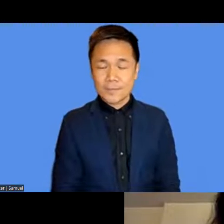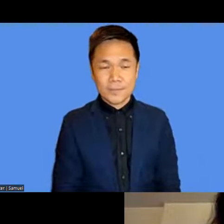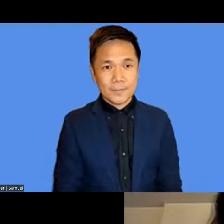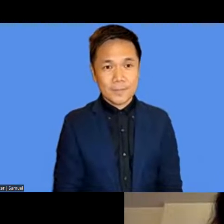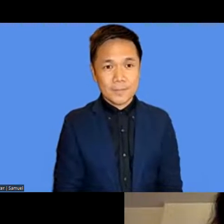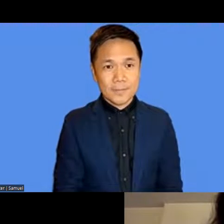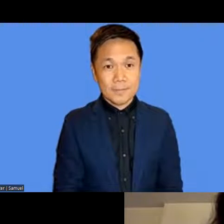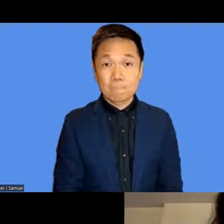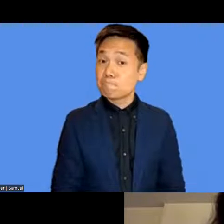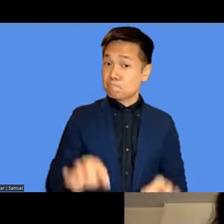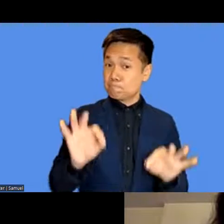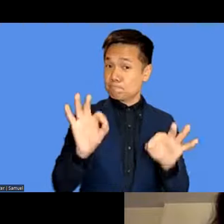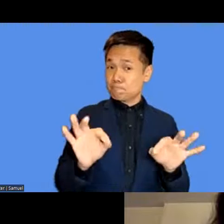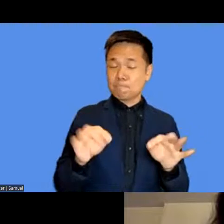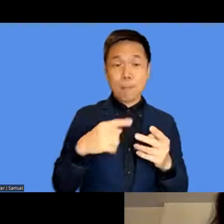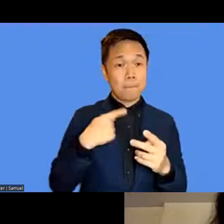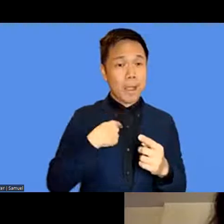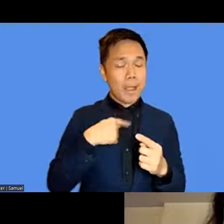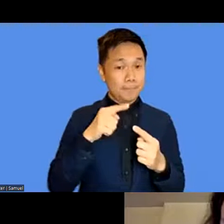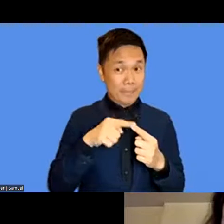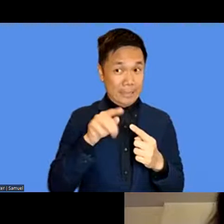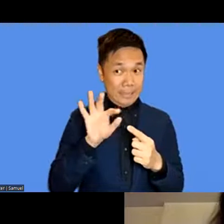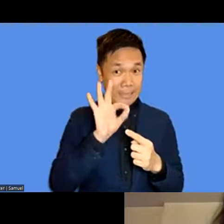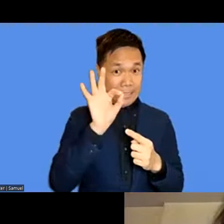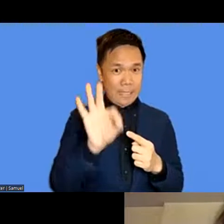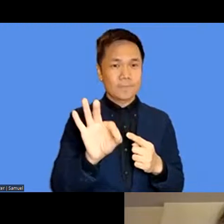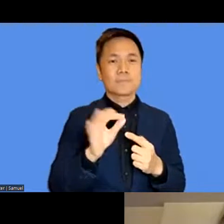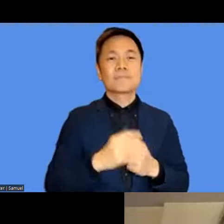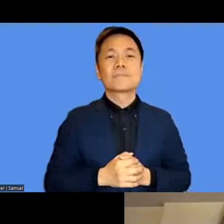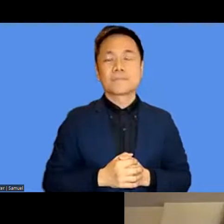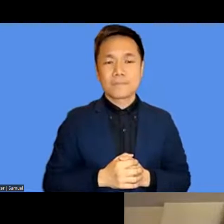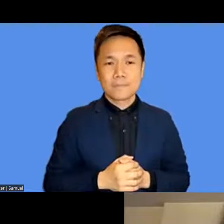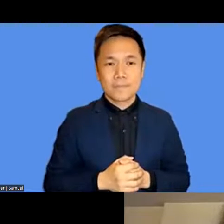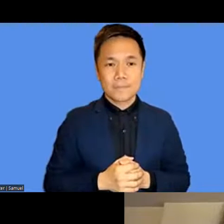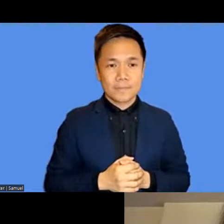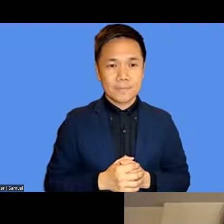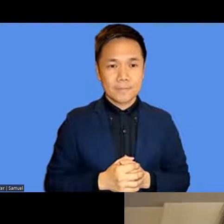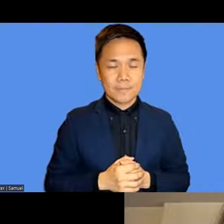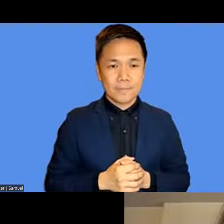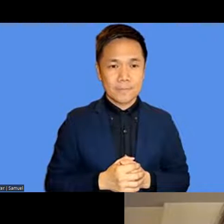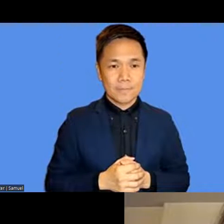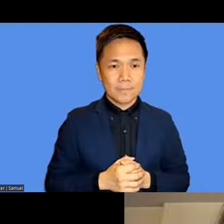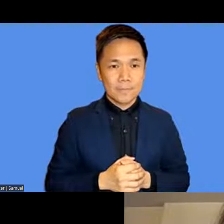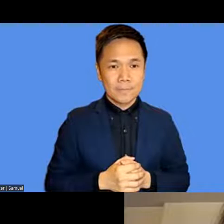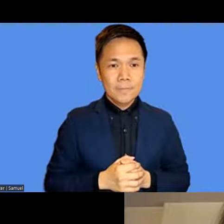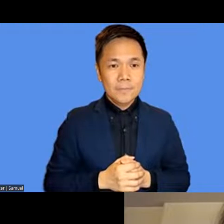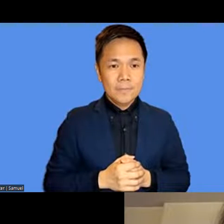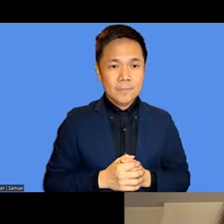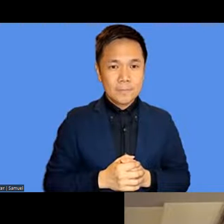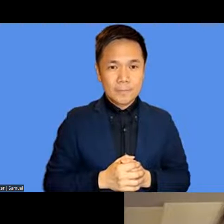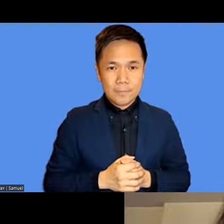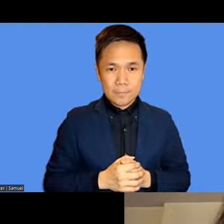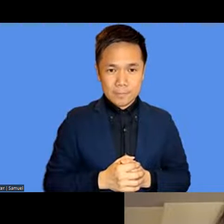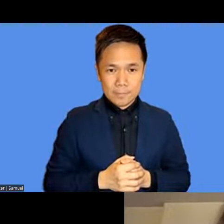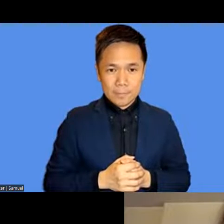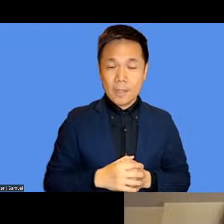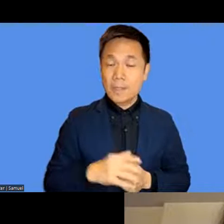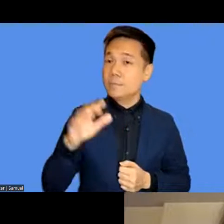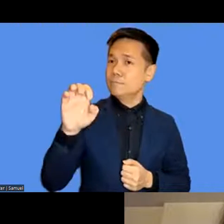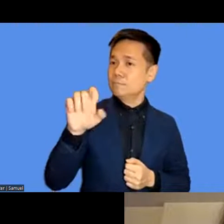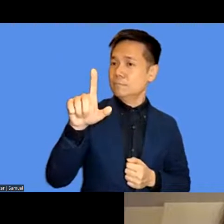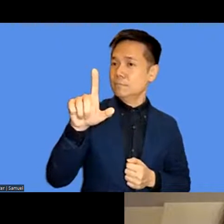Let me ask my question to Elizabeth or Jose.